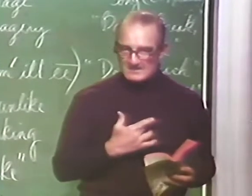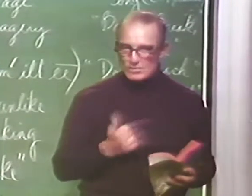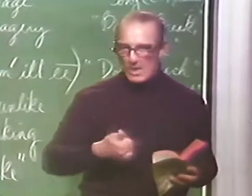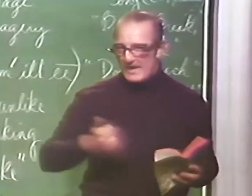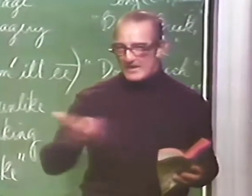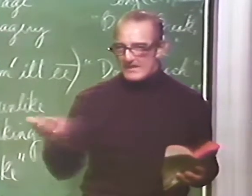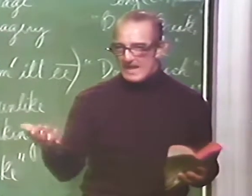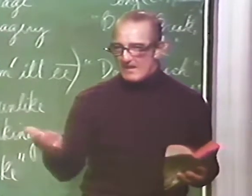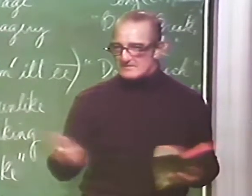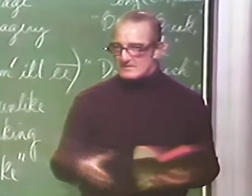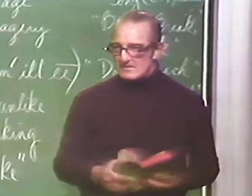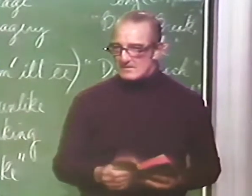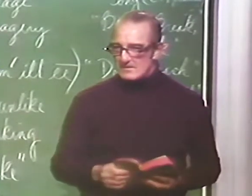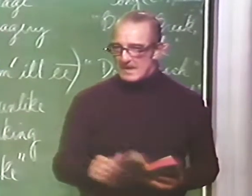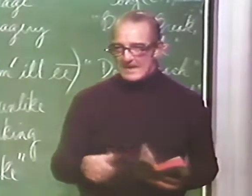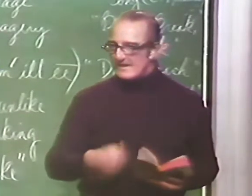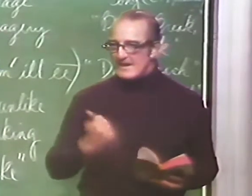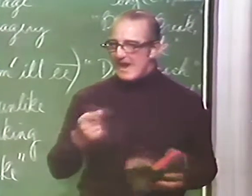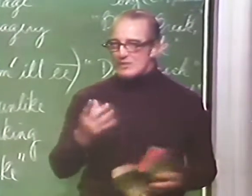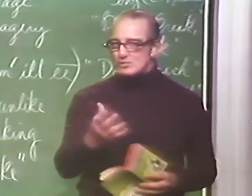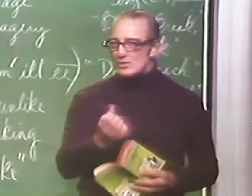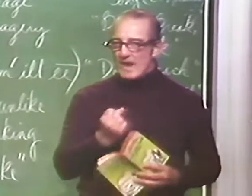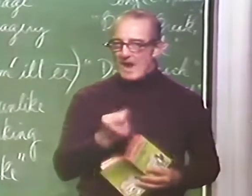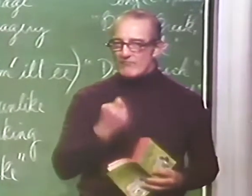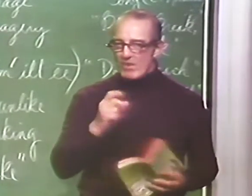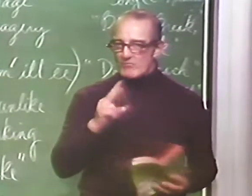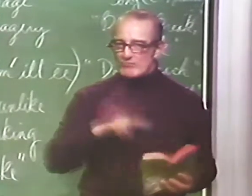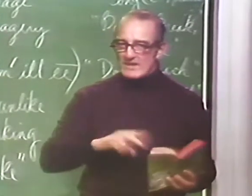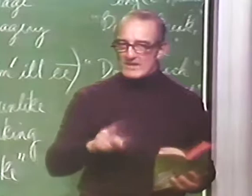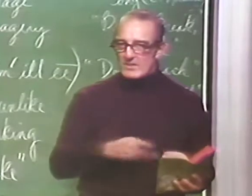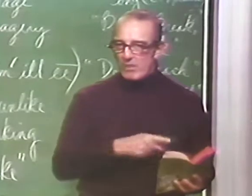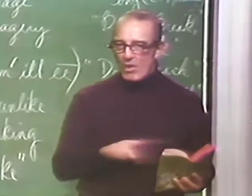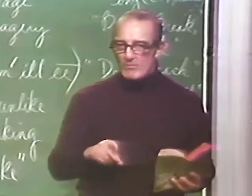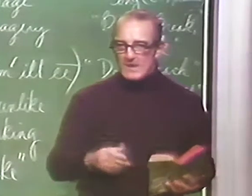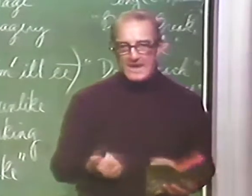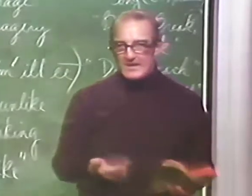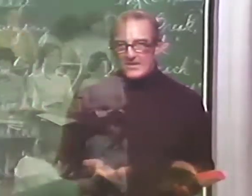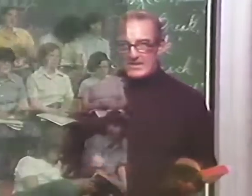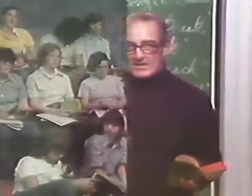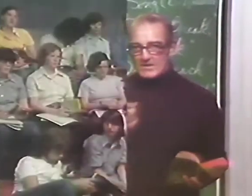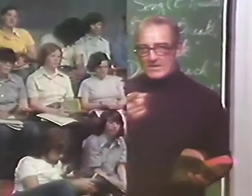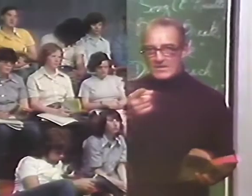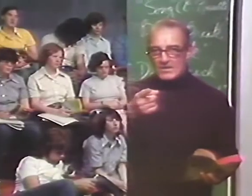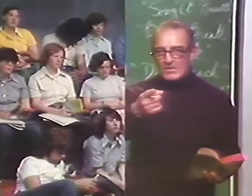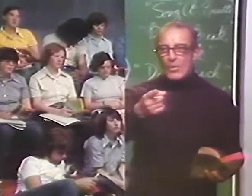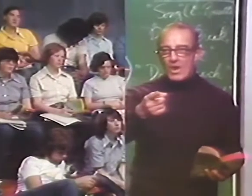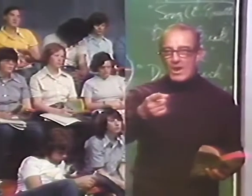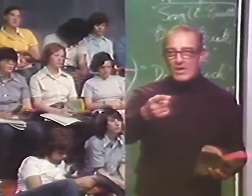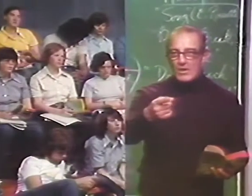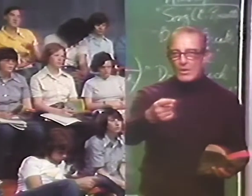IT'S A FEELING, YES. WELL, ANYTHING ELSE? ANYTHING ELSE YOU GOT FROM READING THE POEM? ANYTHING?